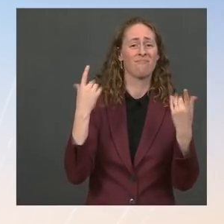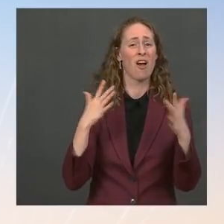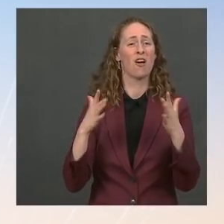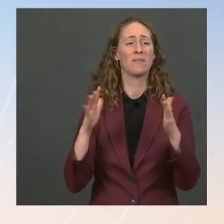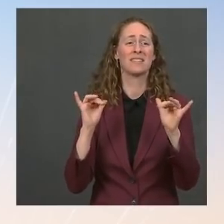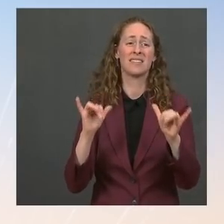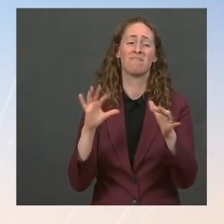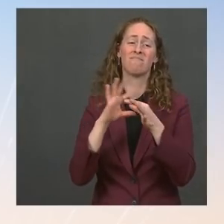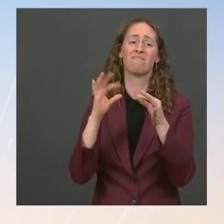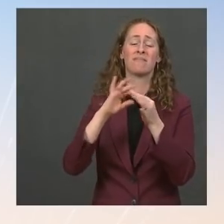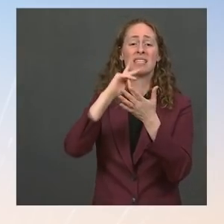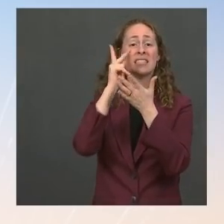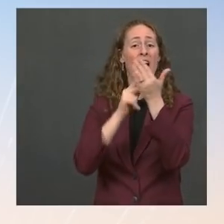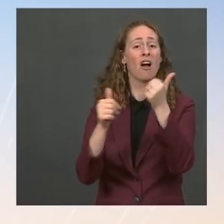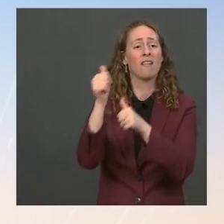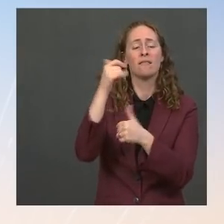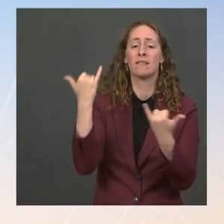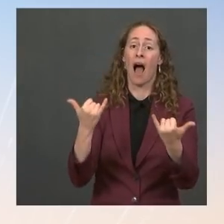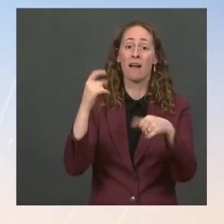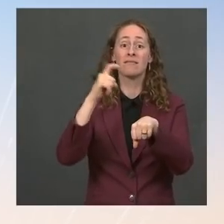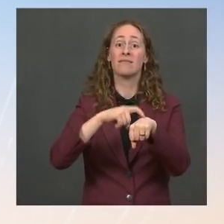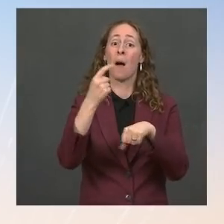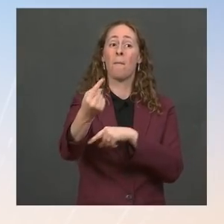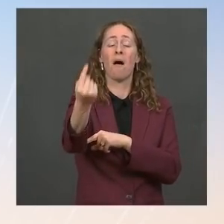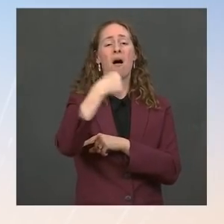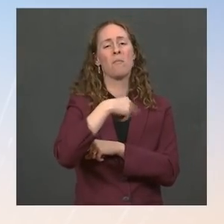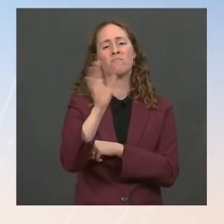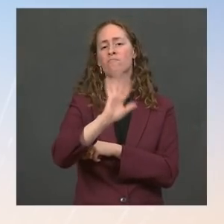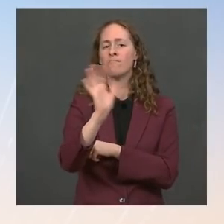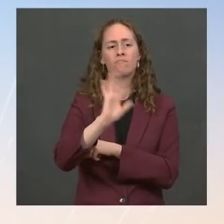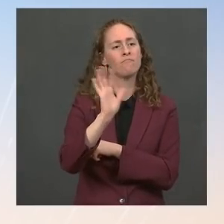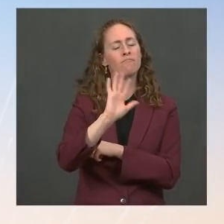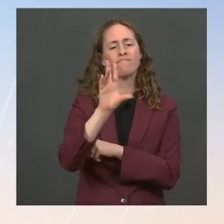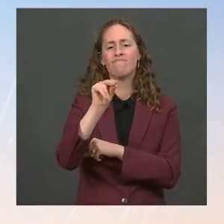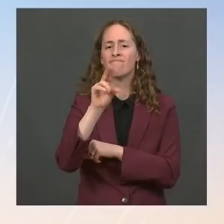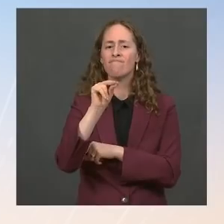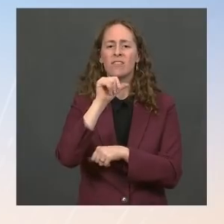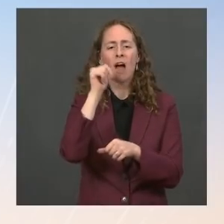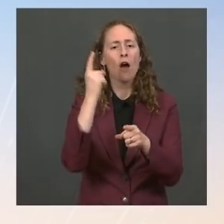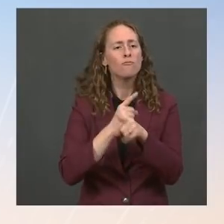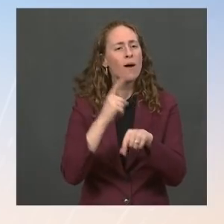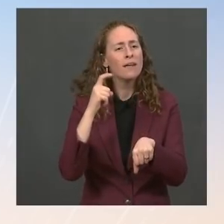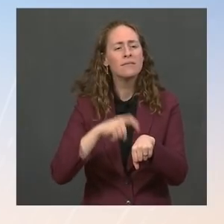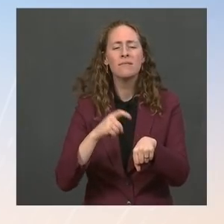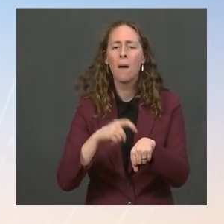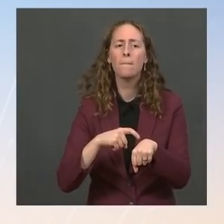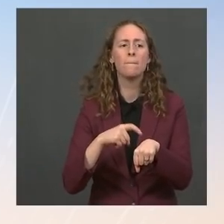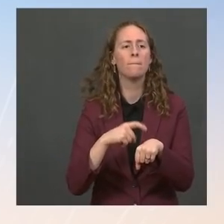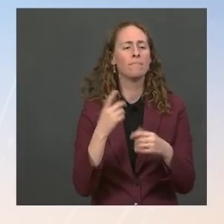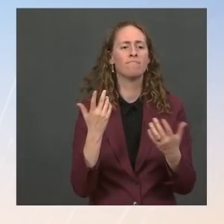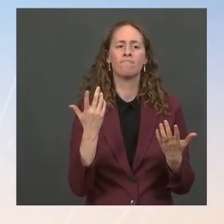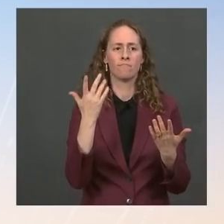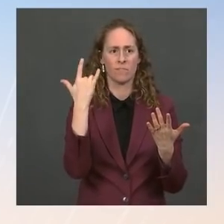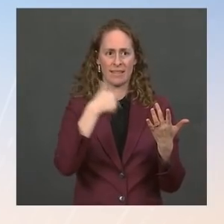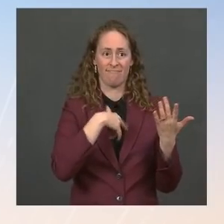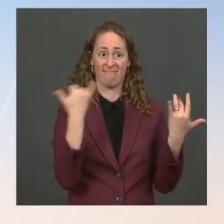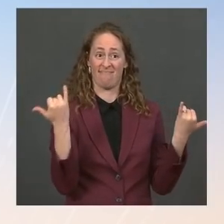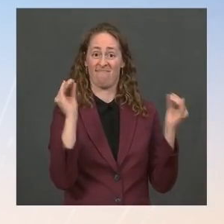Now is not the time to come, for a range of reasons, including we don't have the immigration system up and running in the way we want,